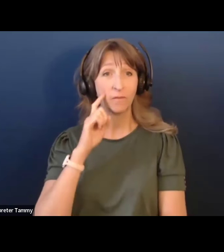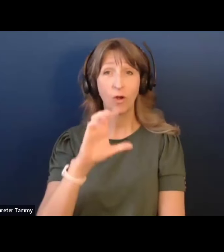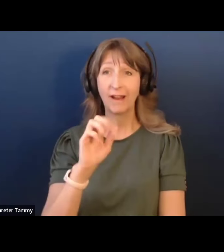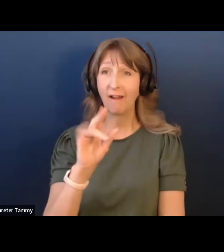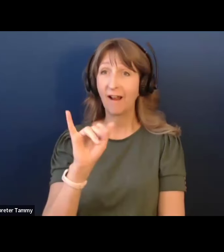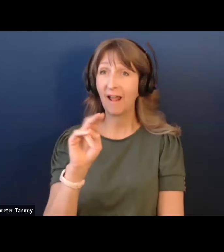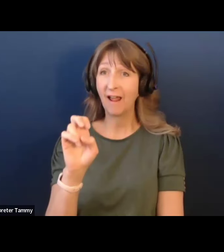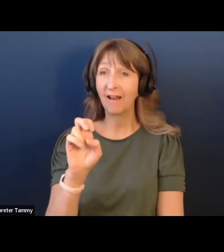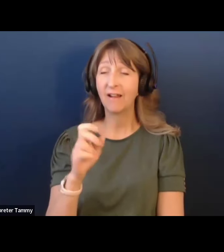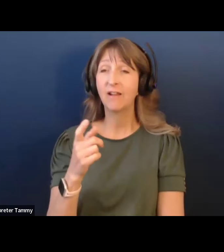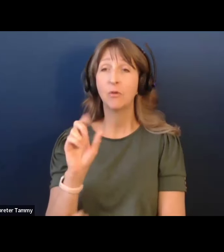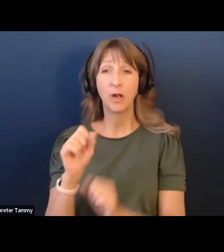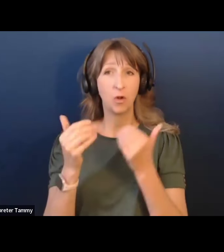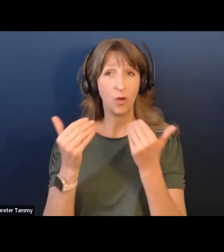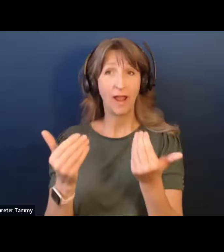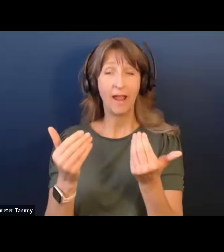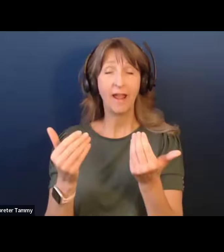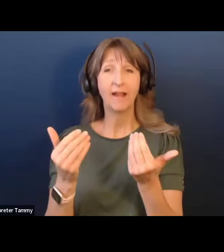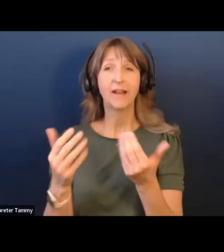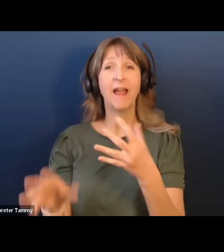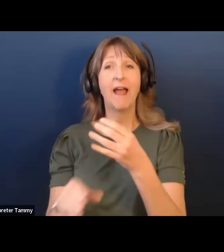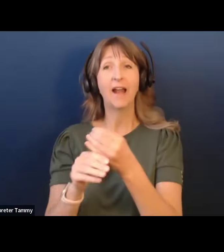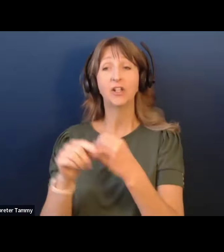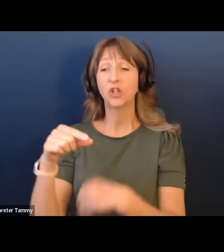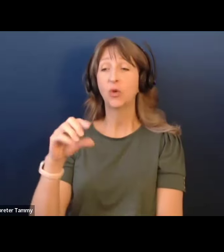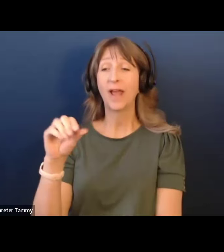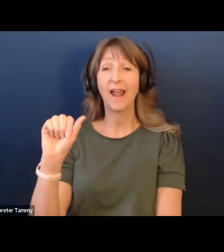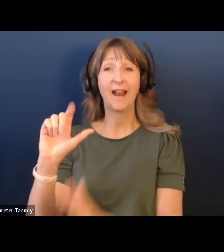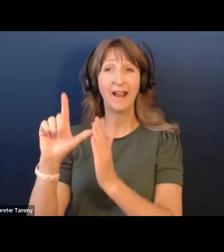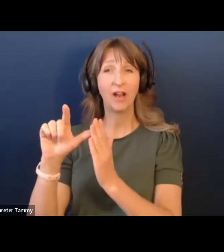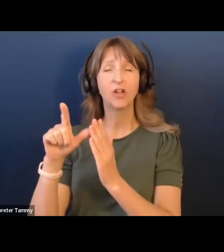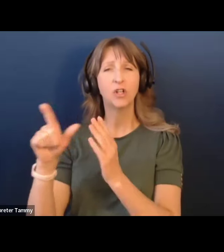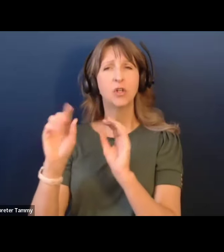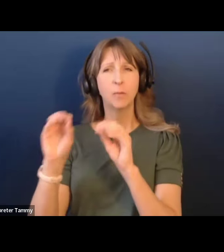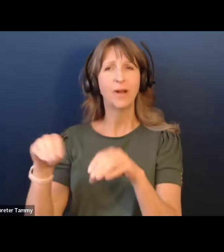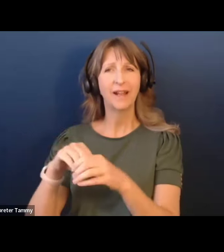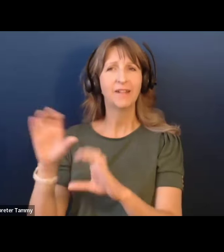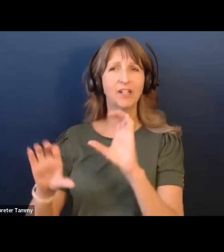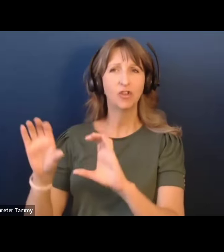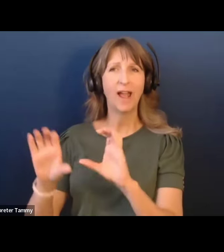integrate into the Q & A later. Feel free to drop it in the chat so we can keep track of them and